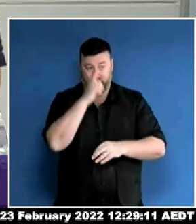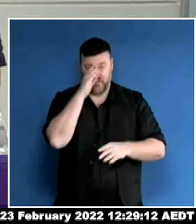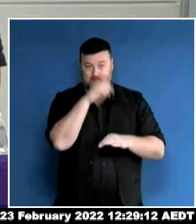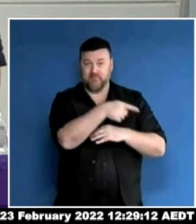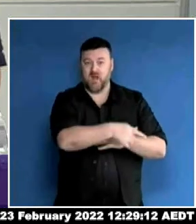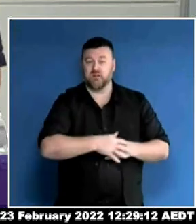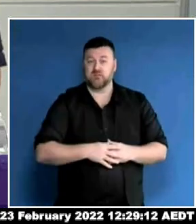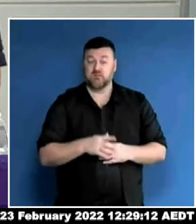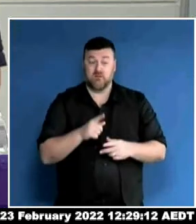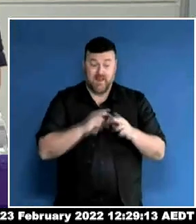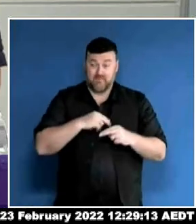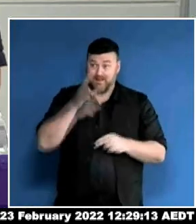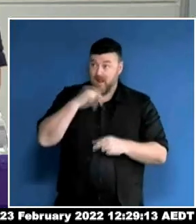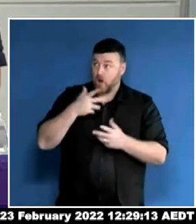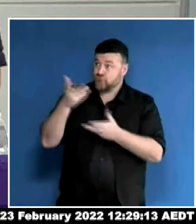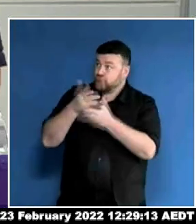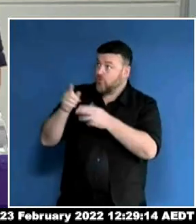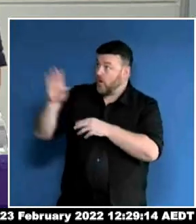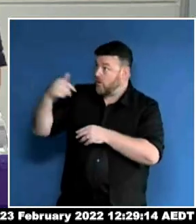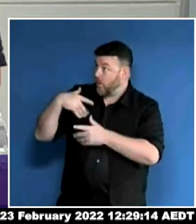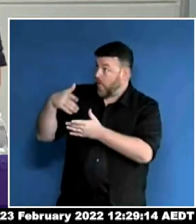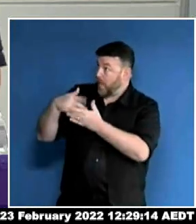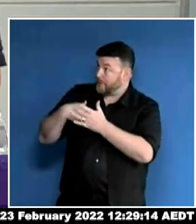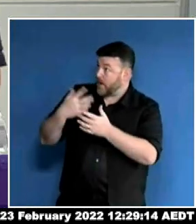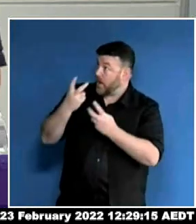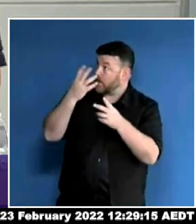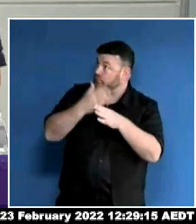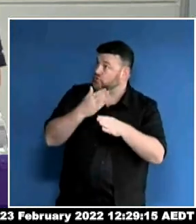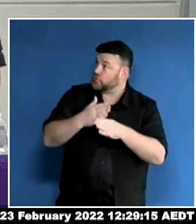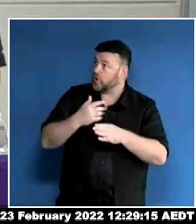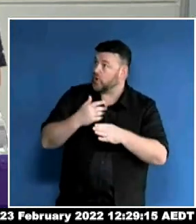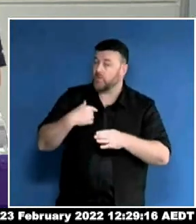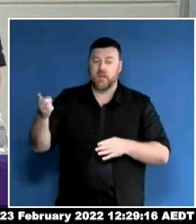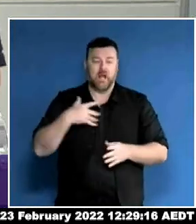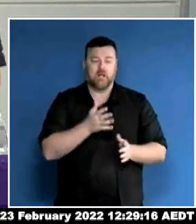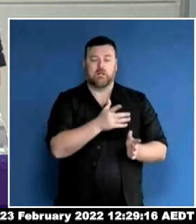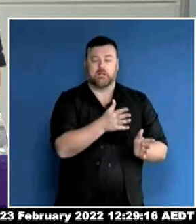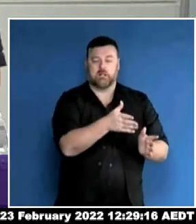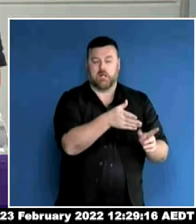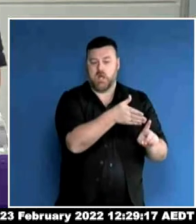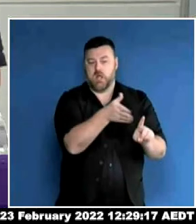somewhere, they are being shifted away from those aspirations and just there is - the low